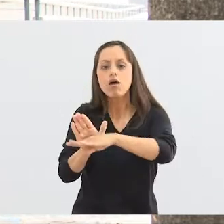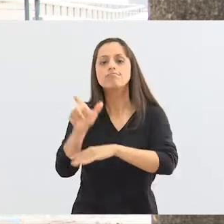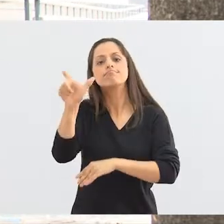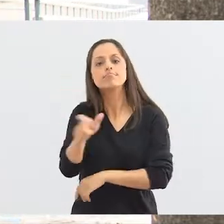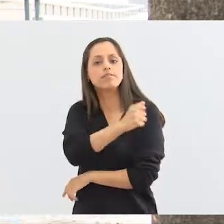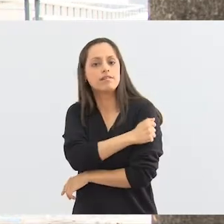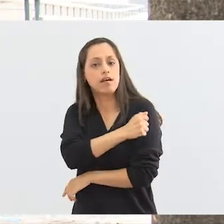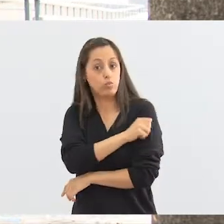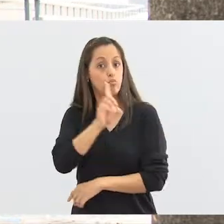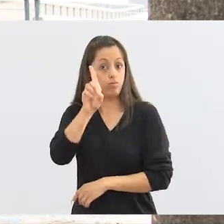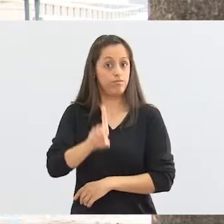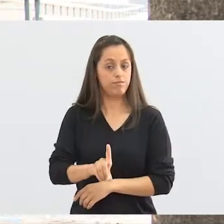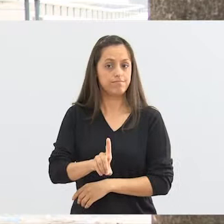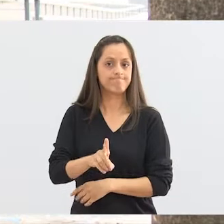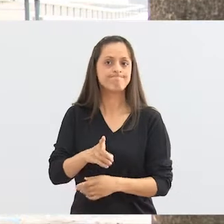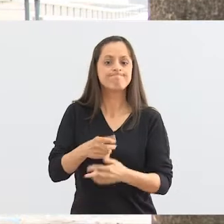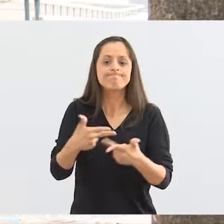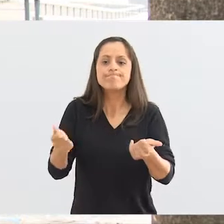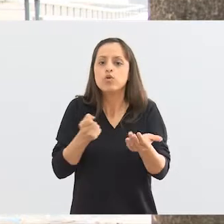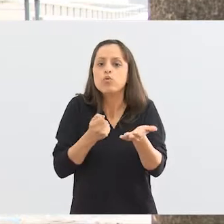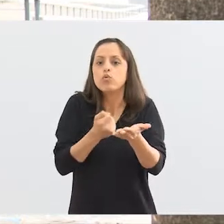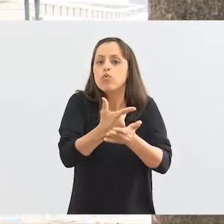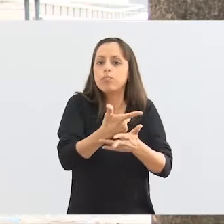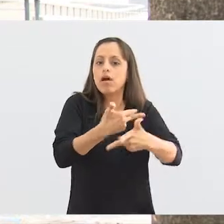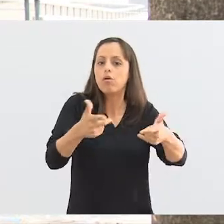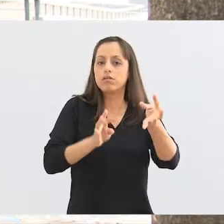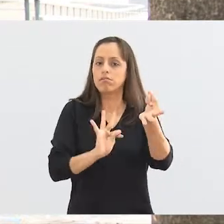helped these students to remain here.